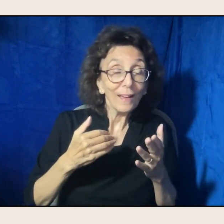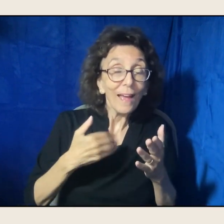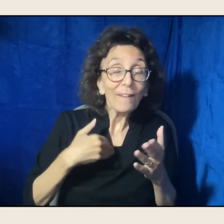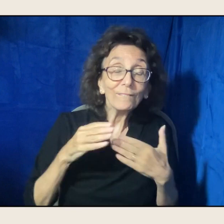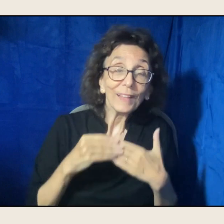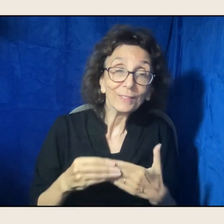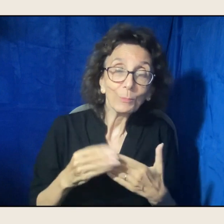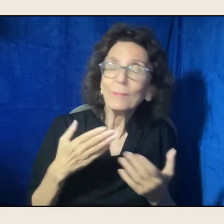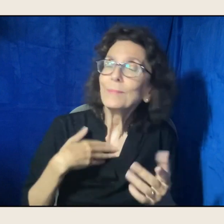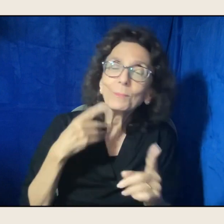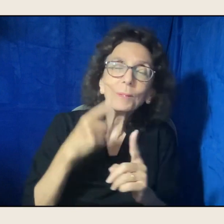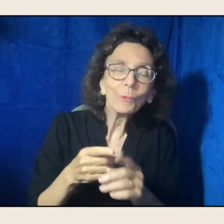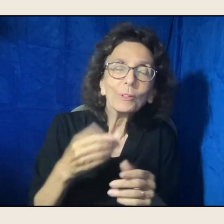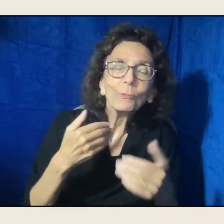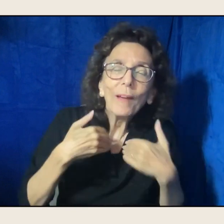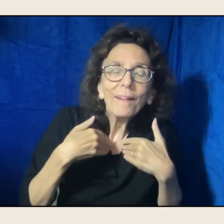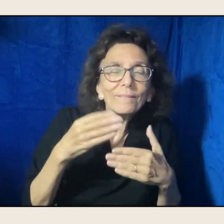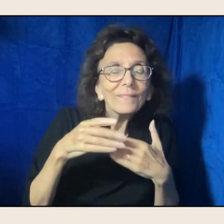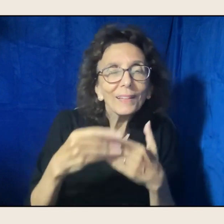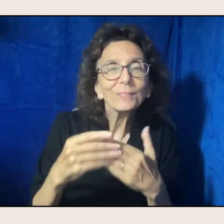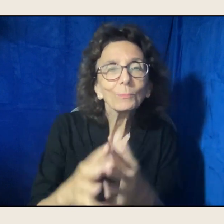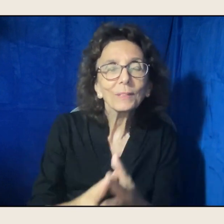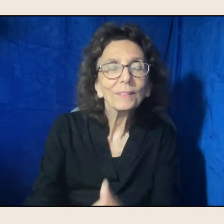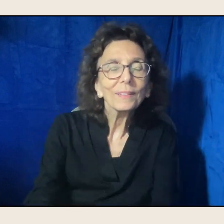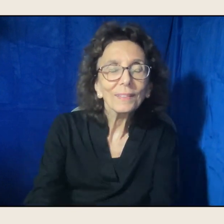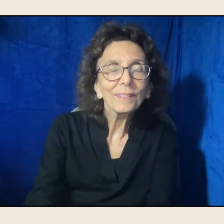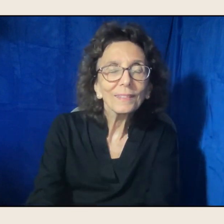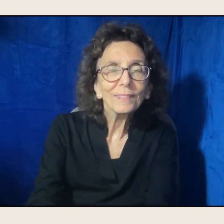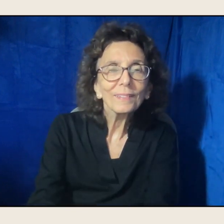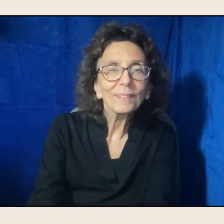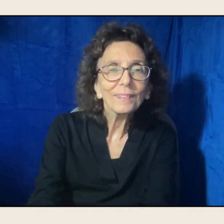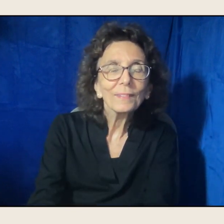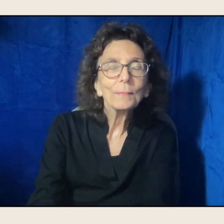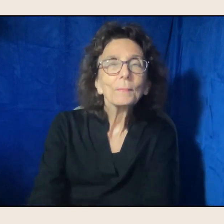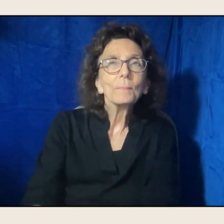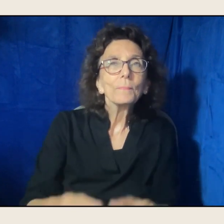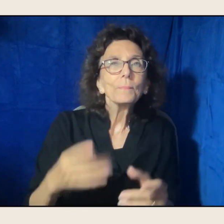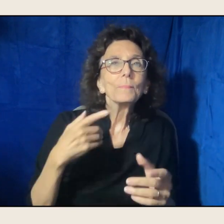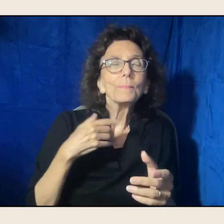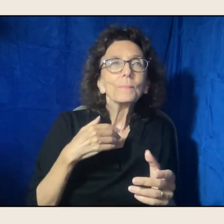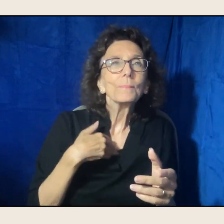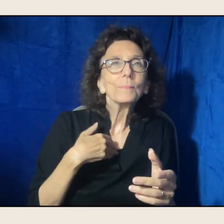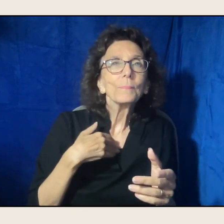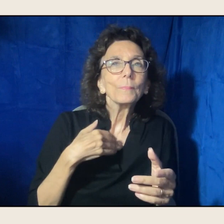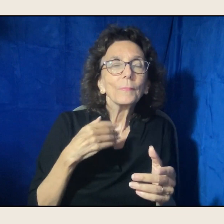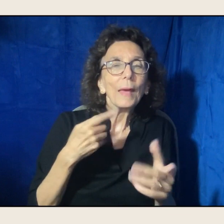The, again, movement that is essential. Even at my advanced age, I gotta move.